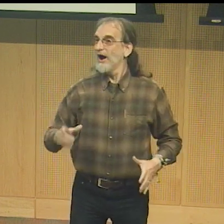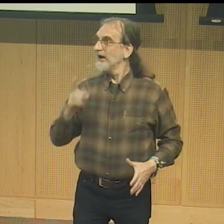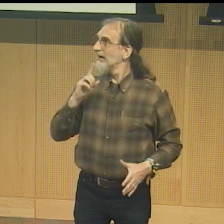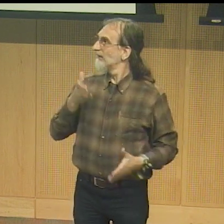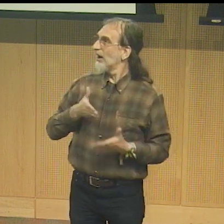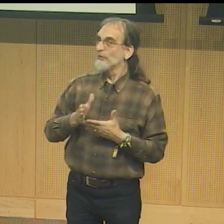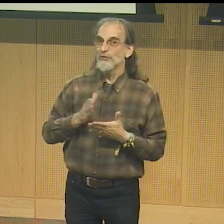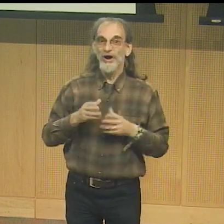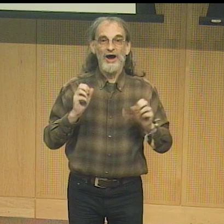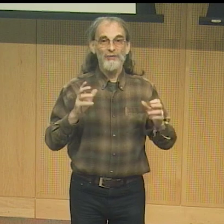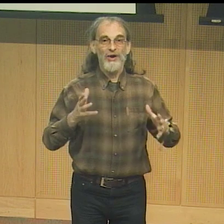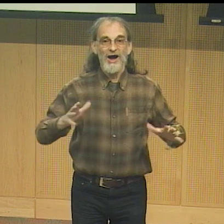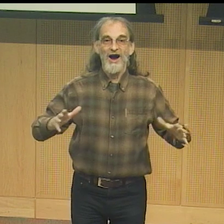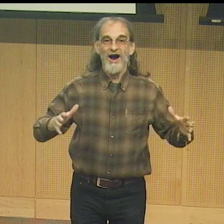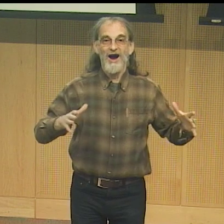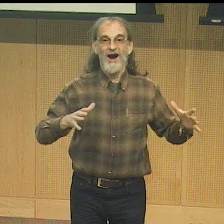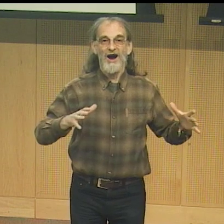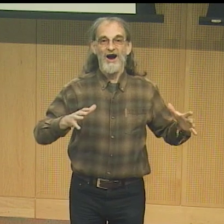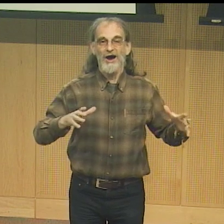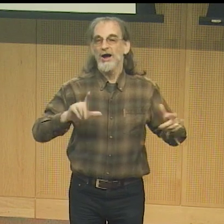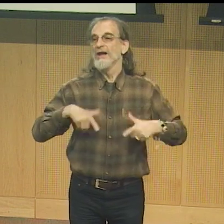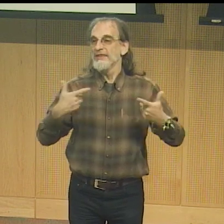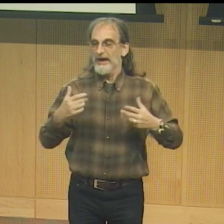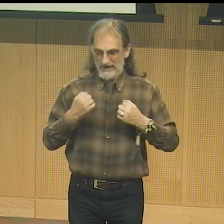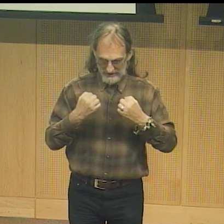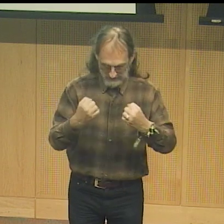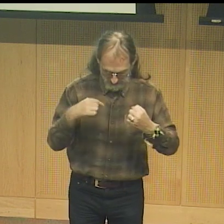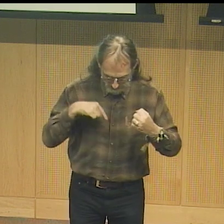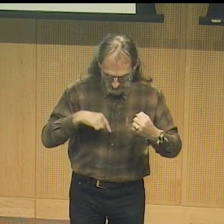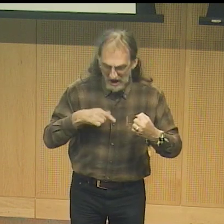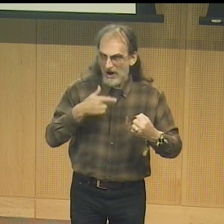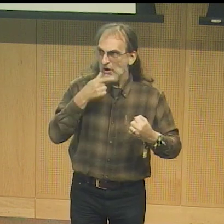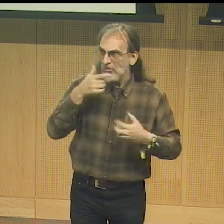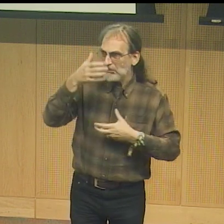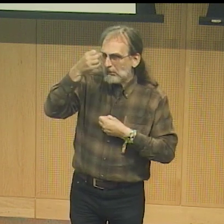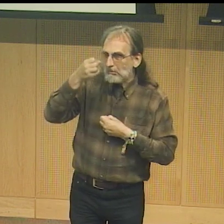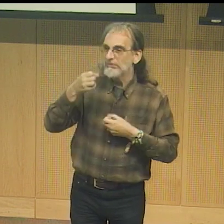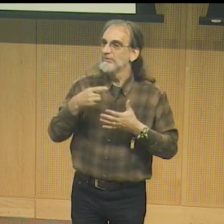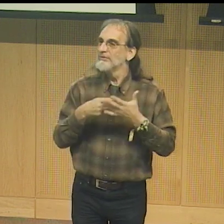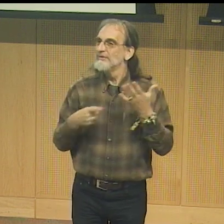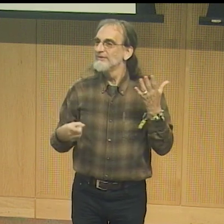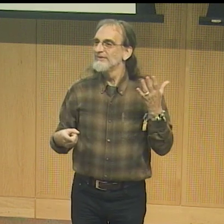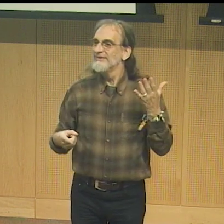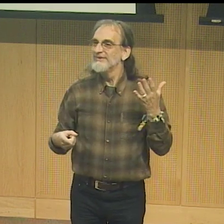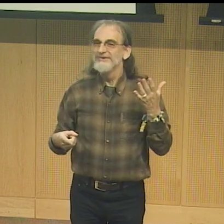And then once you have that within you and you can see